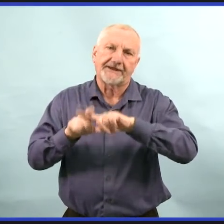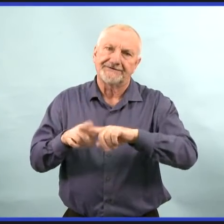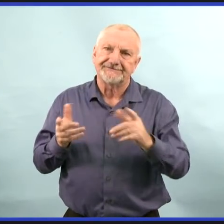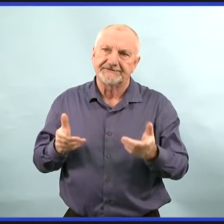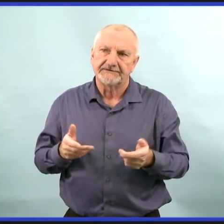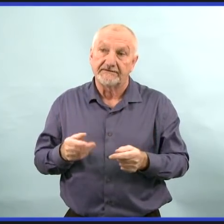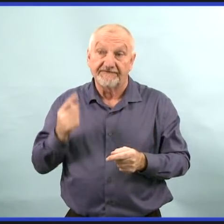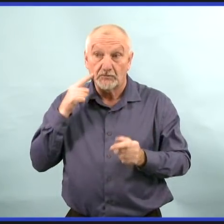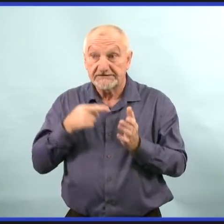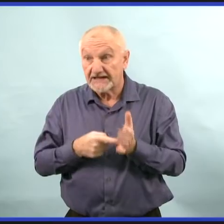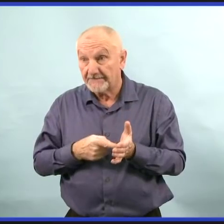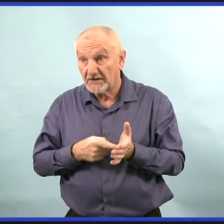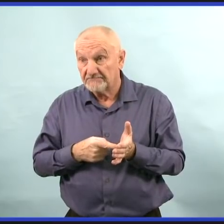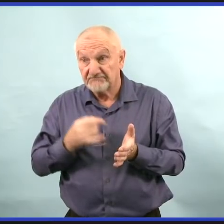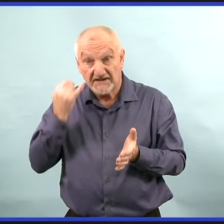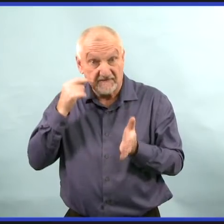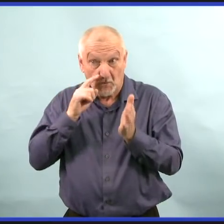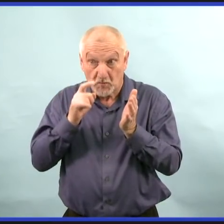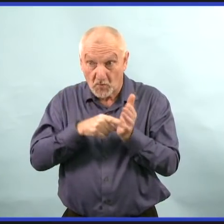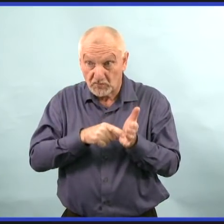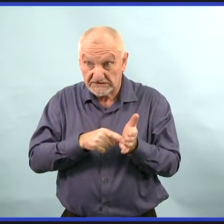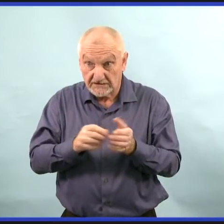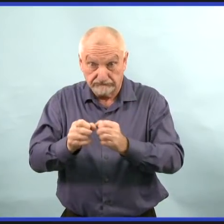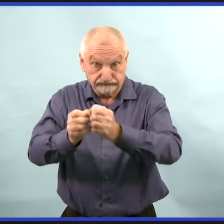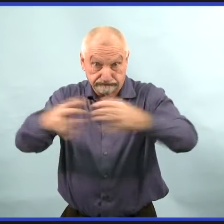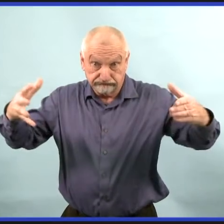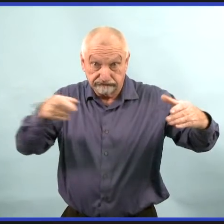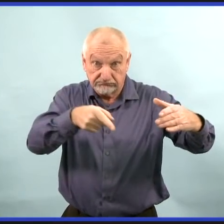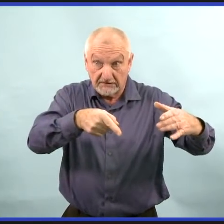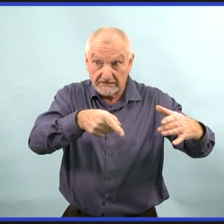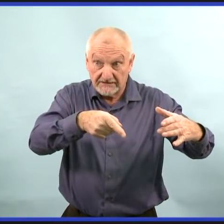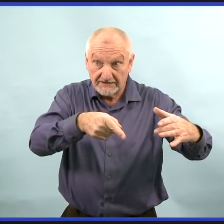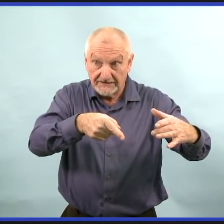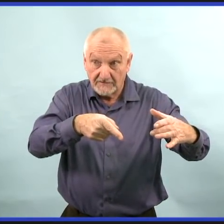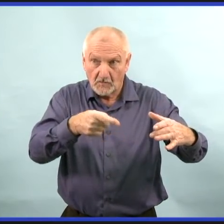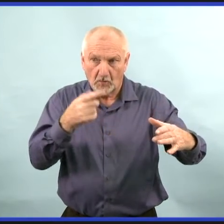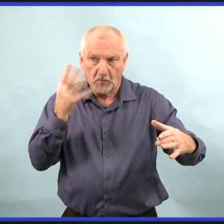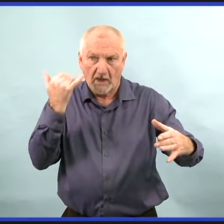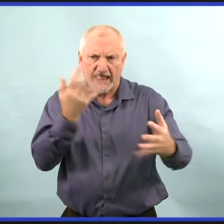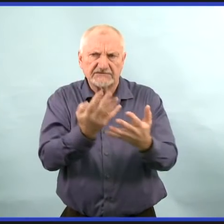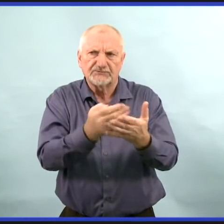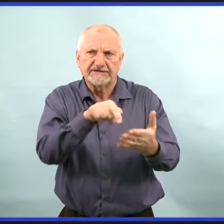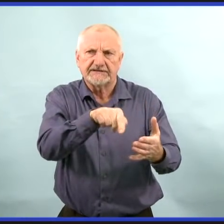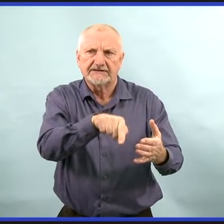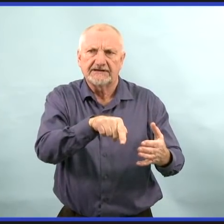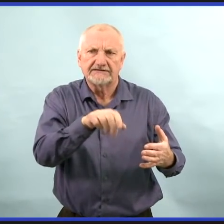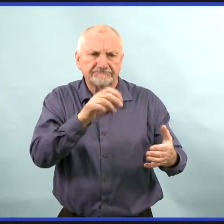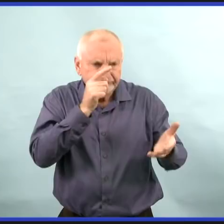you know a cluster of of cases there's no need to sequence everyone in that cluster